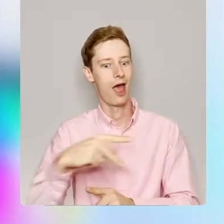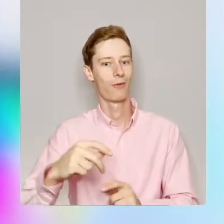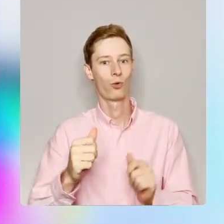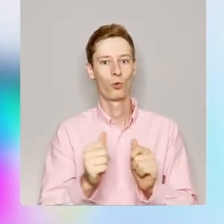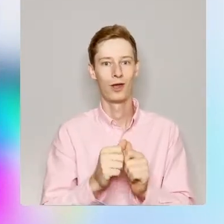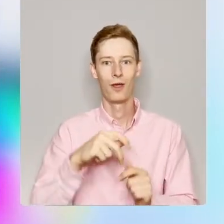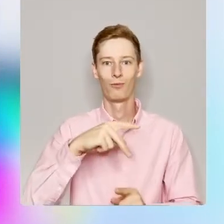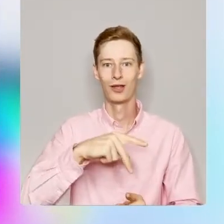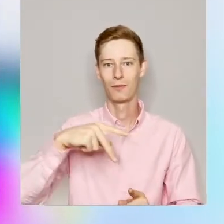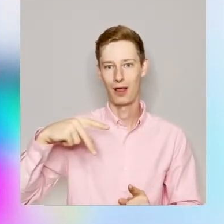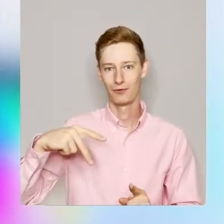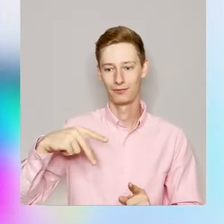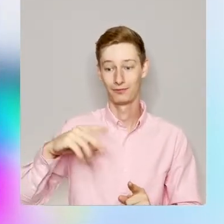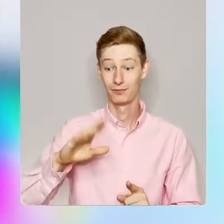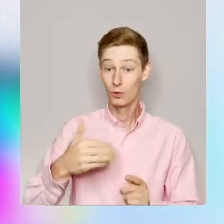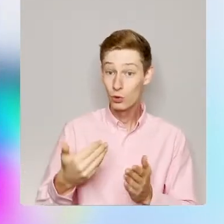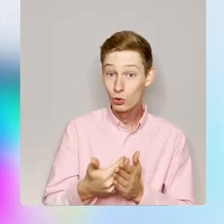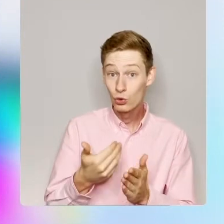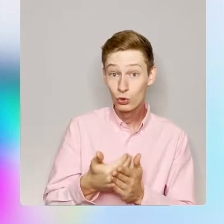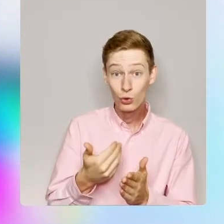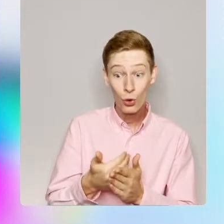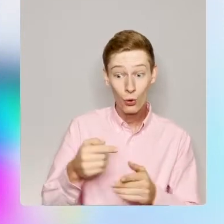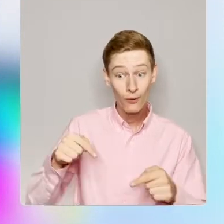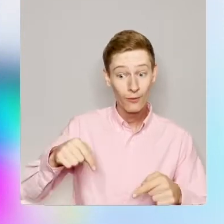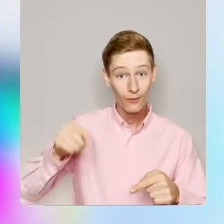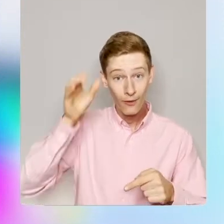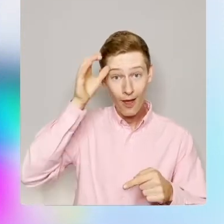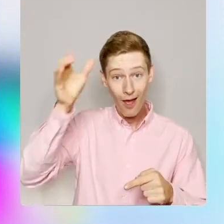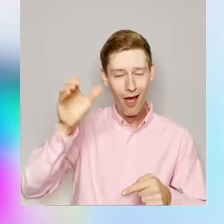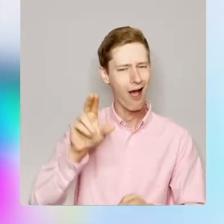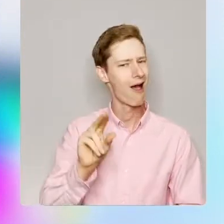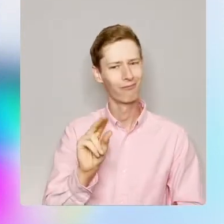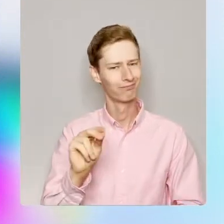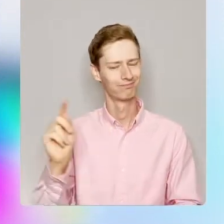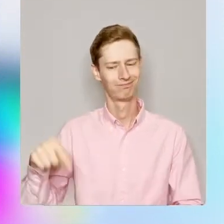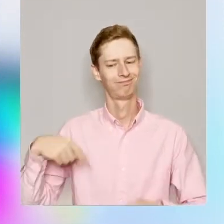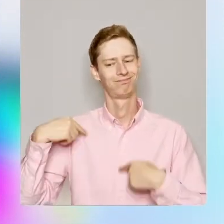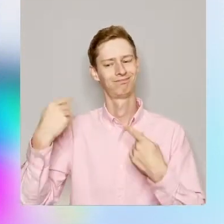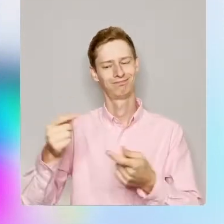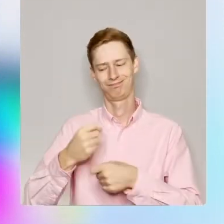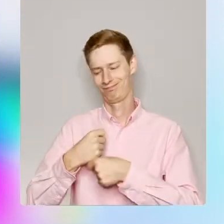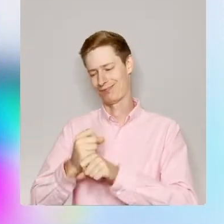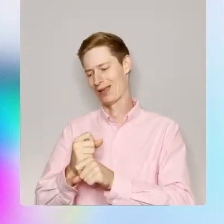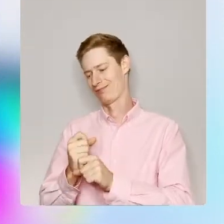You know, this isn't new territory for our team. We've created and refined Spatial Audio tools